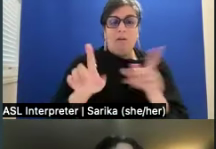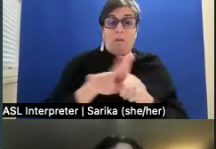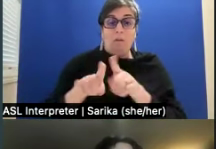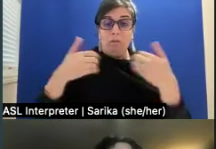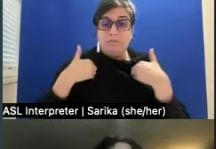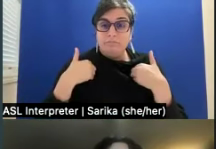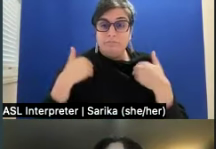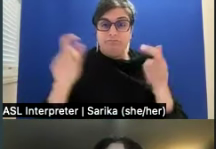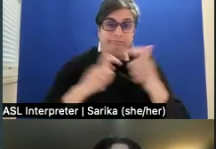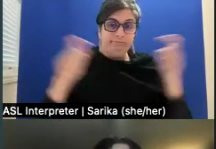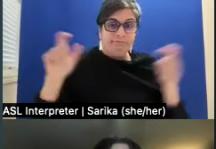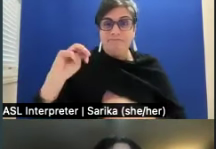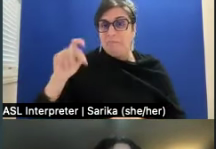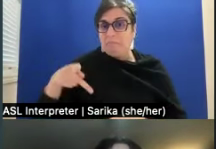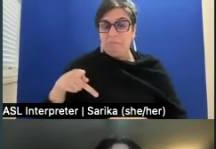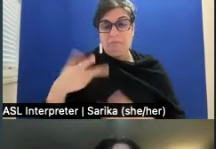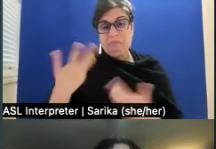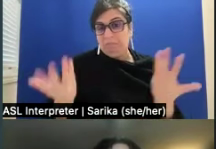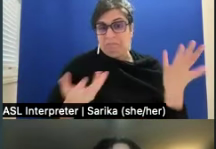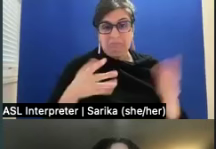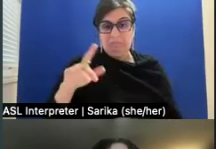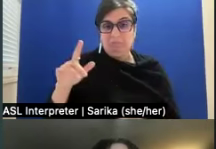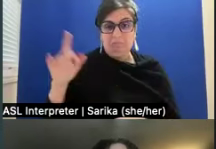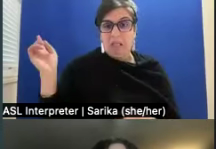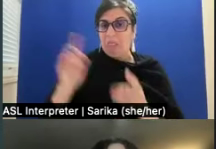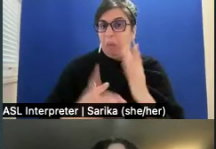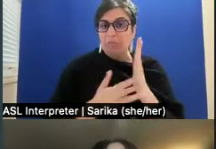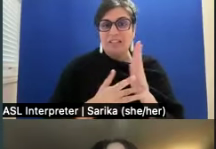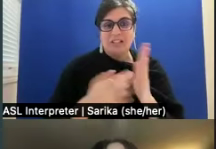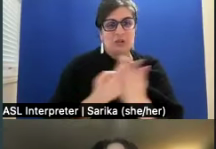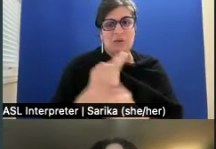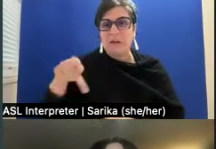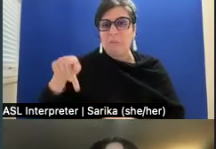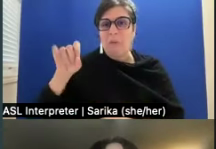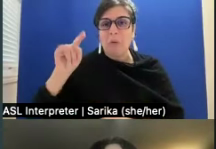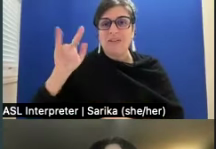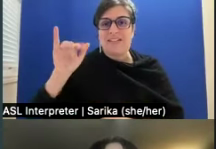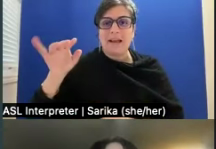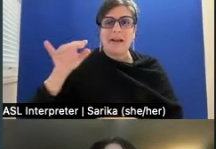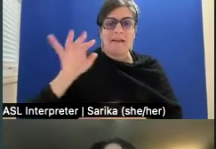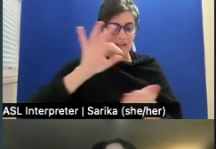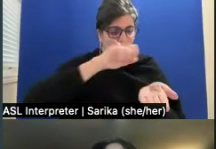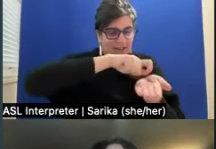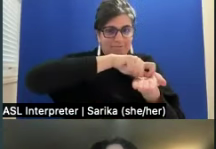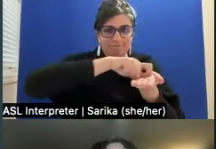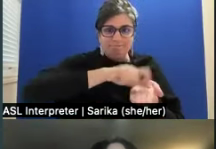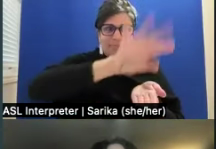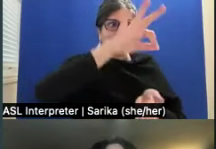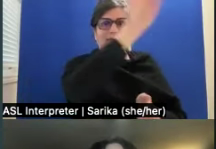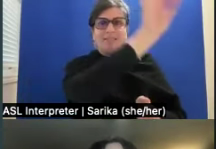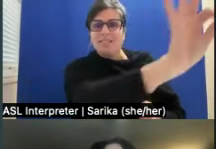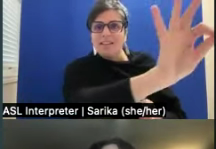maps that just low tech, you know, just using post-its, having people kind of place those memories and then that would ignite discussions